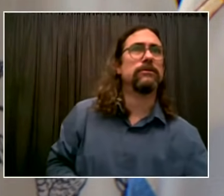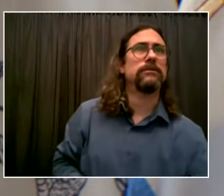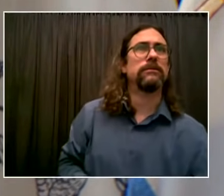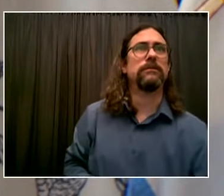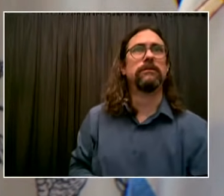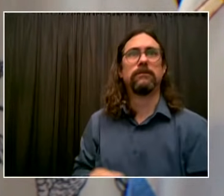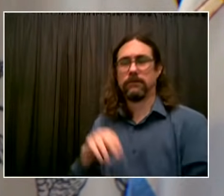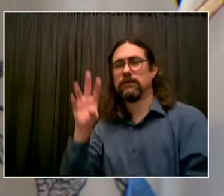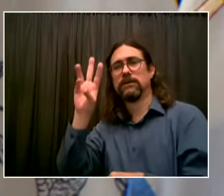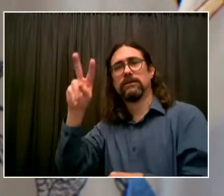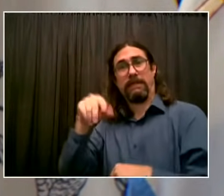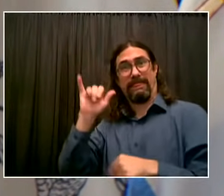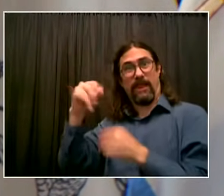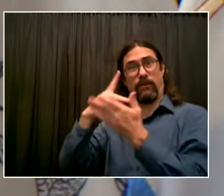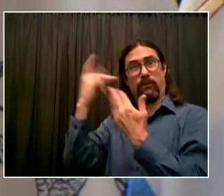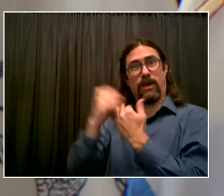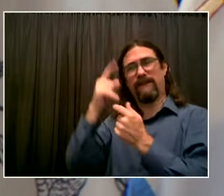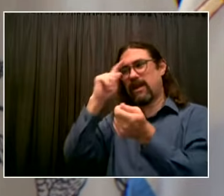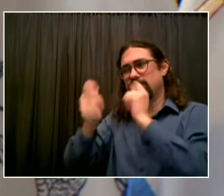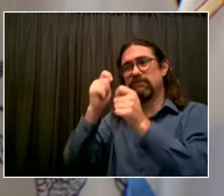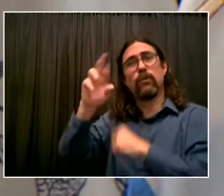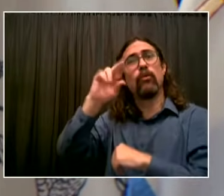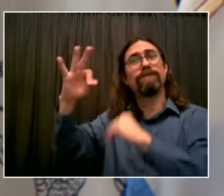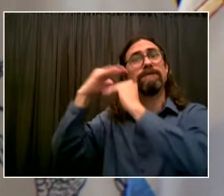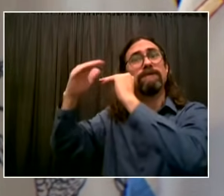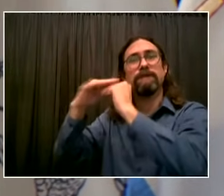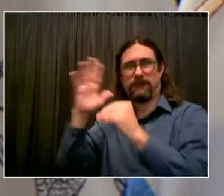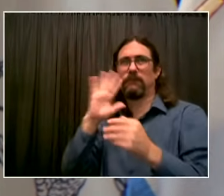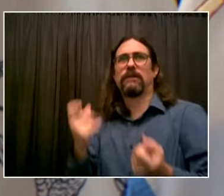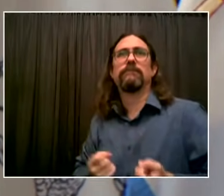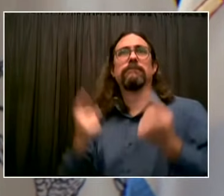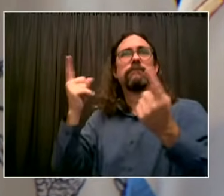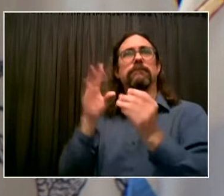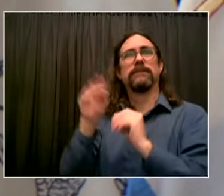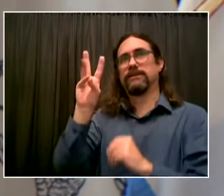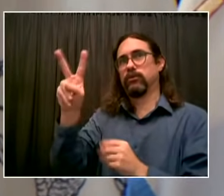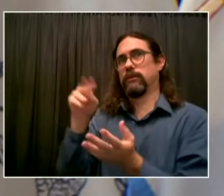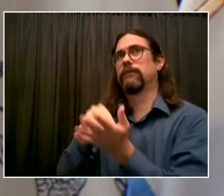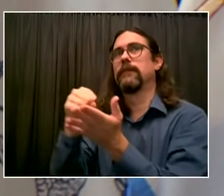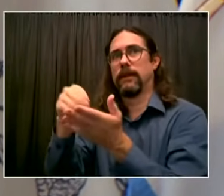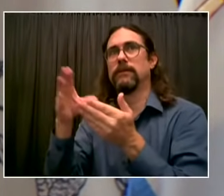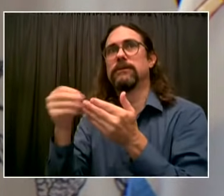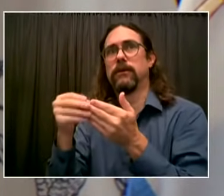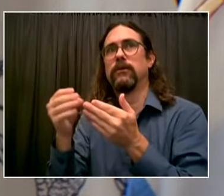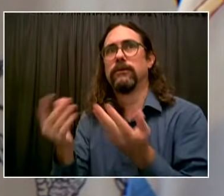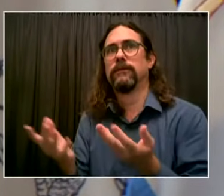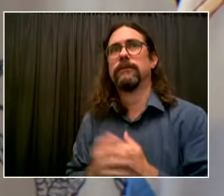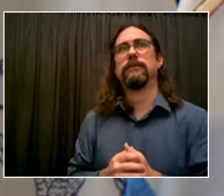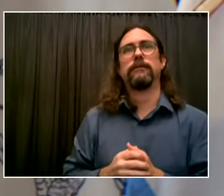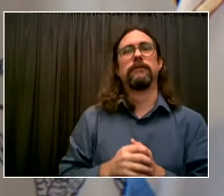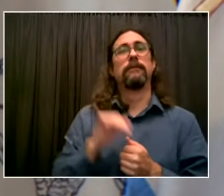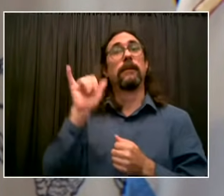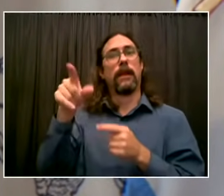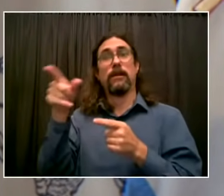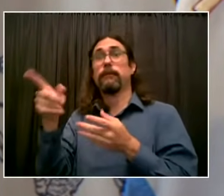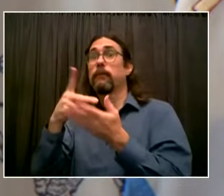FOR COMMUNITY THAT HAS ALWAYS BEEN IMPACTED BY CLIMATE CHANGE. AND THEN THE OTHER ADDITIONS WE HA TVEALKED ABOUT